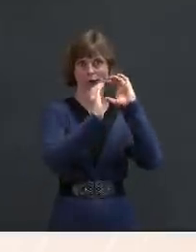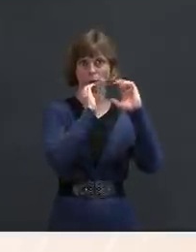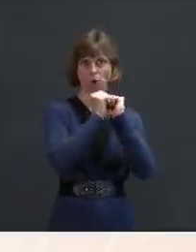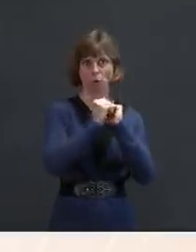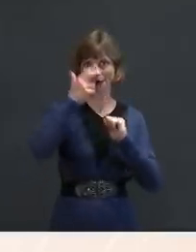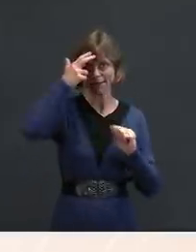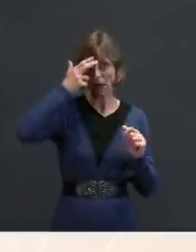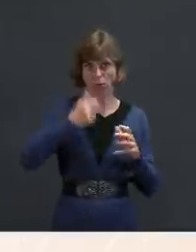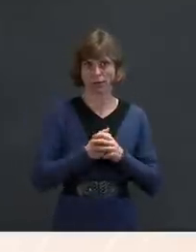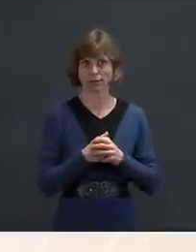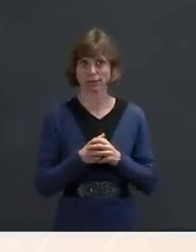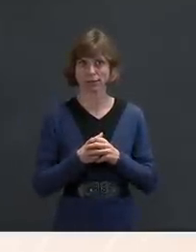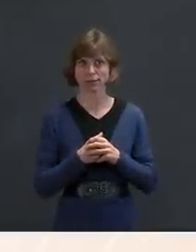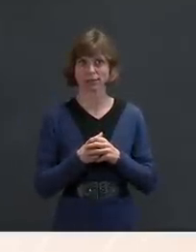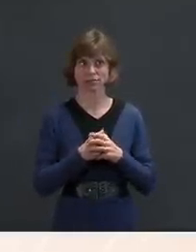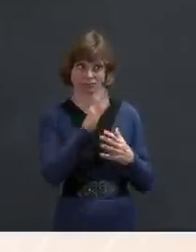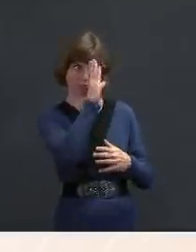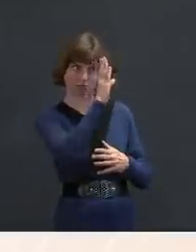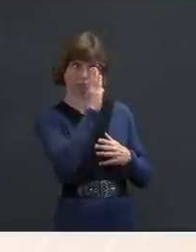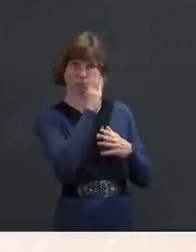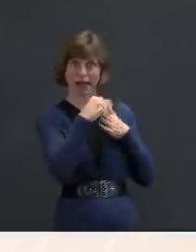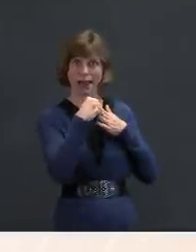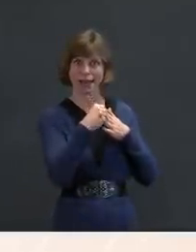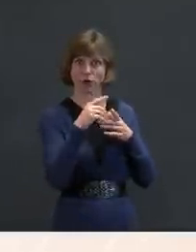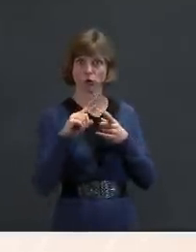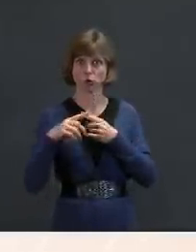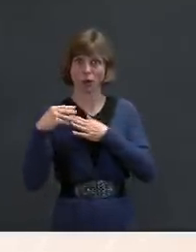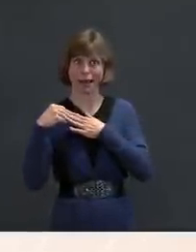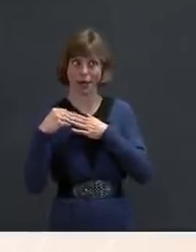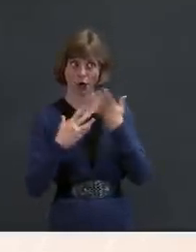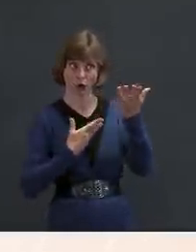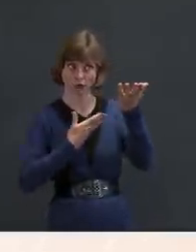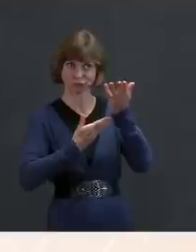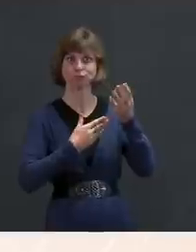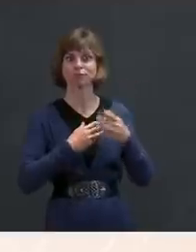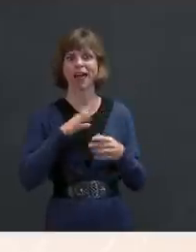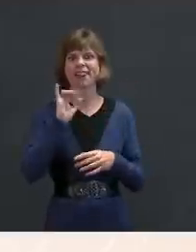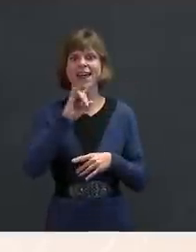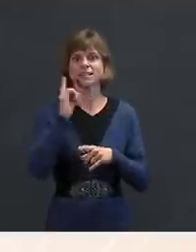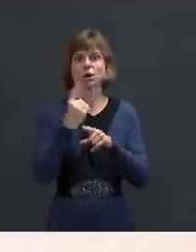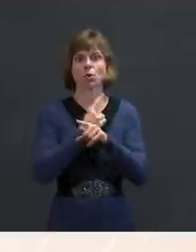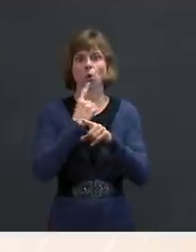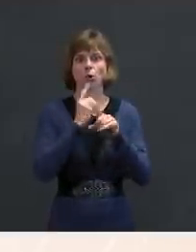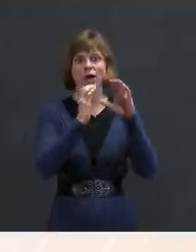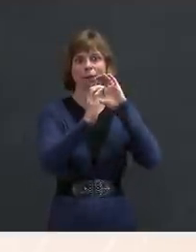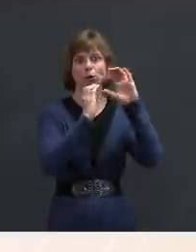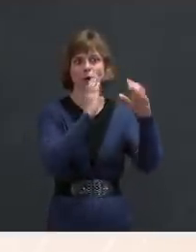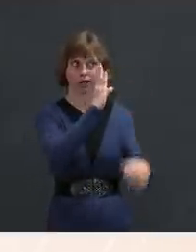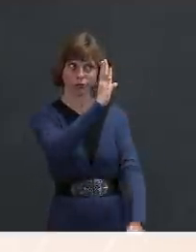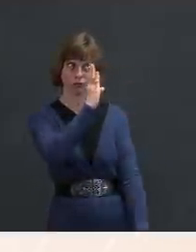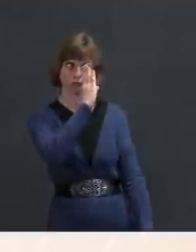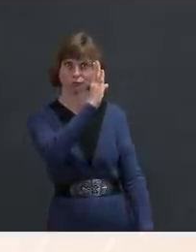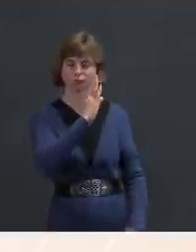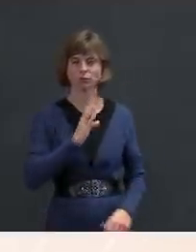counterpart to counterpart -- going back to that appropriate line of communication. It includes not holding back in raising concerns